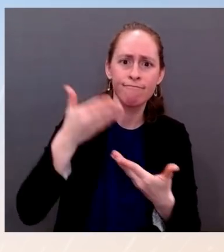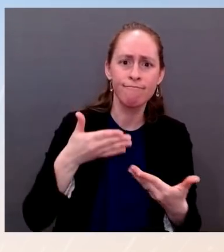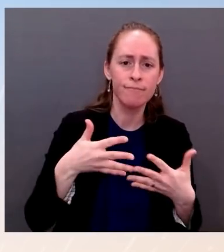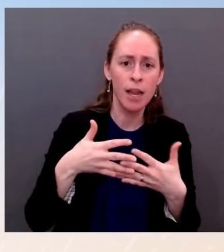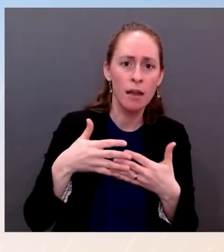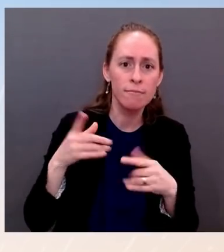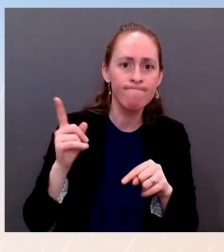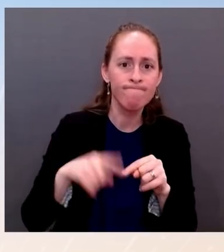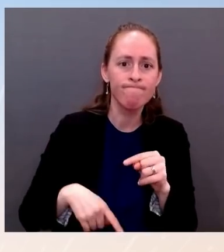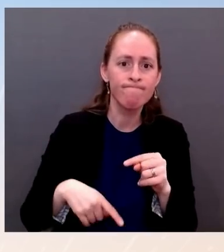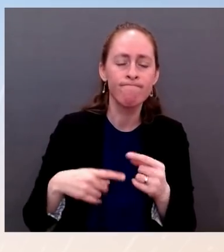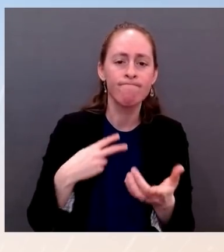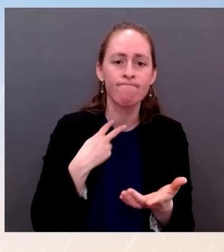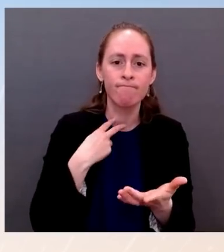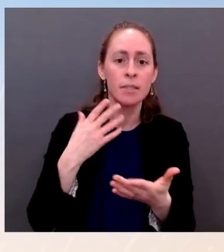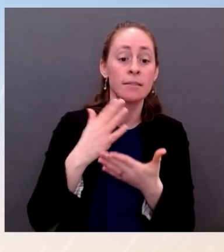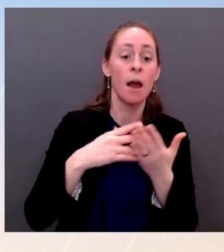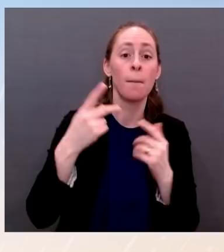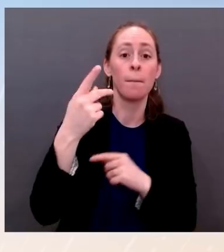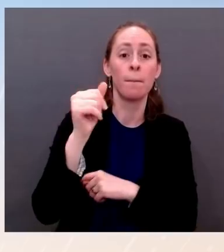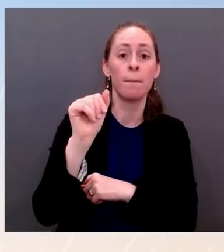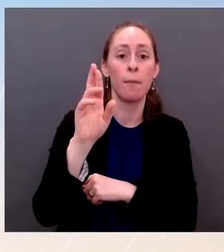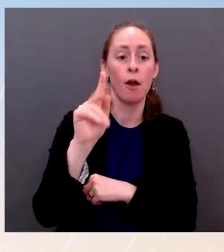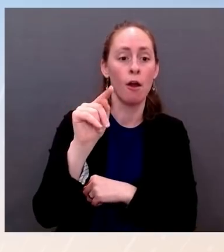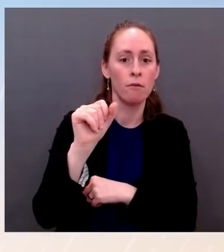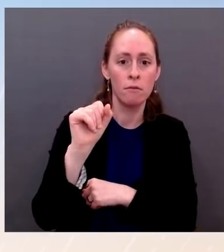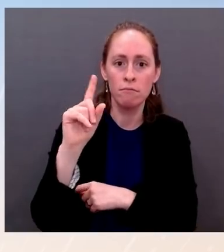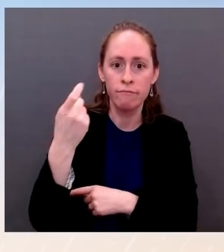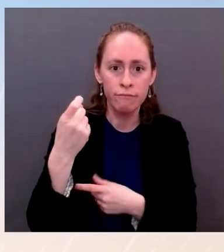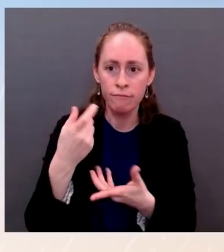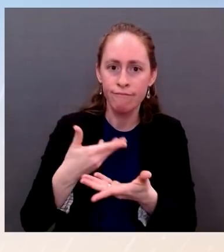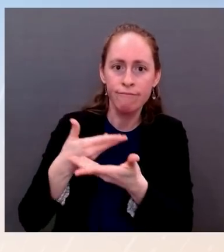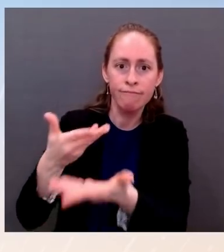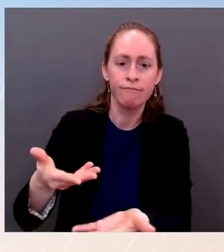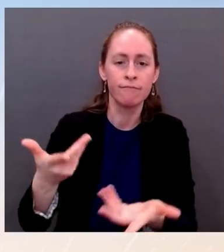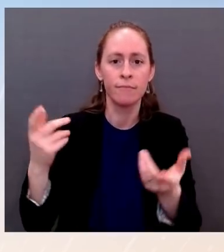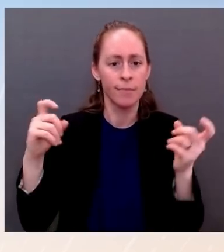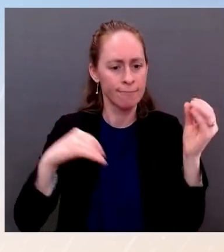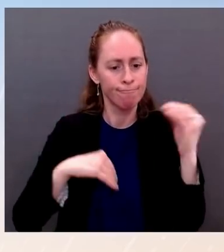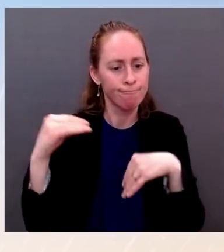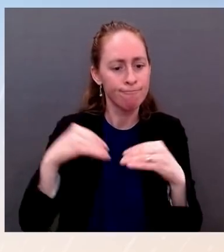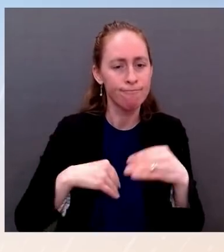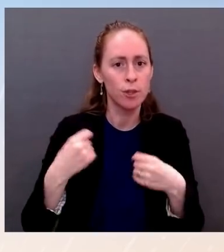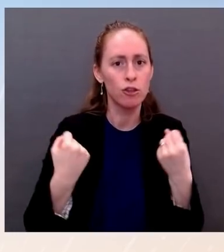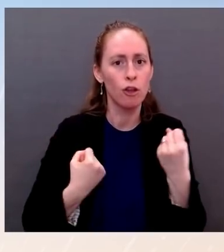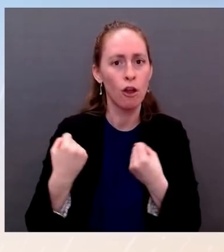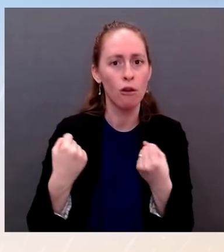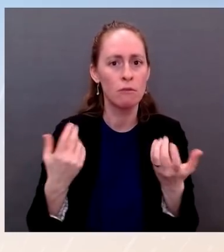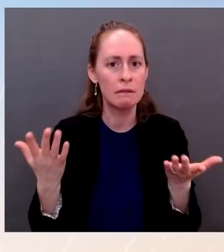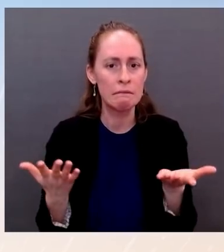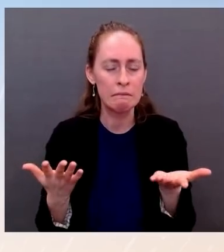stated purpose is, this effort is going to have -- has the potential to have a huge impact on workers